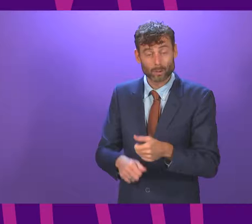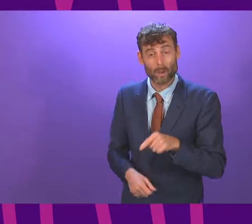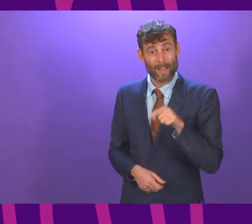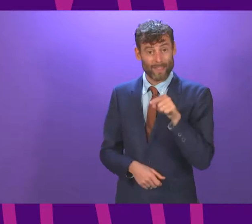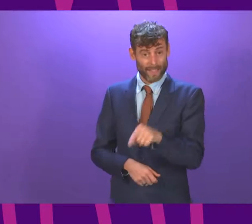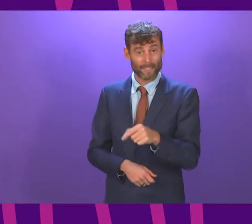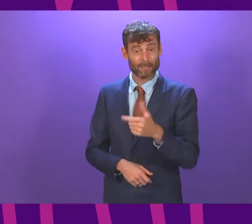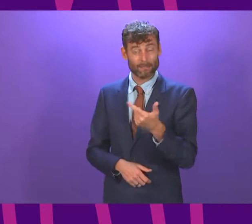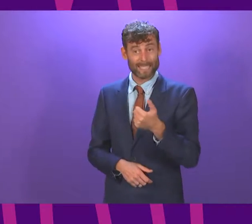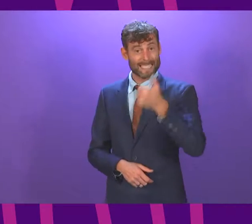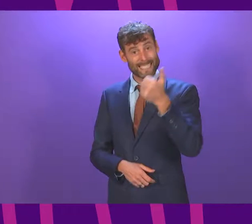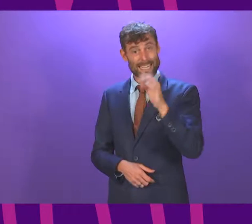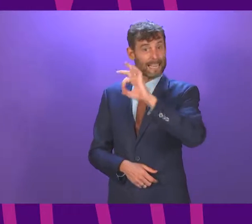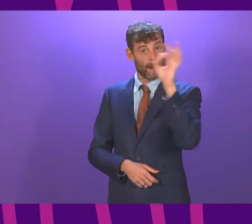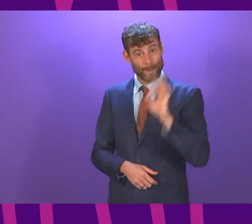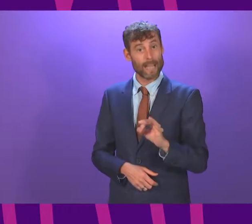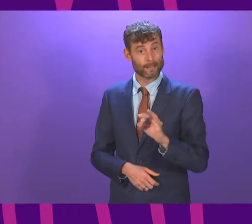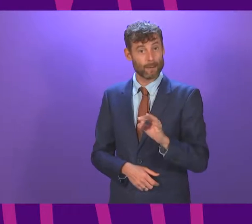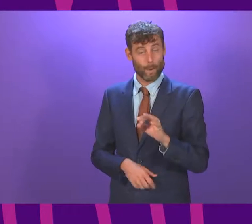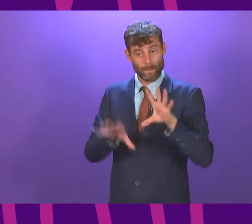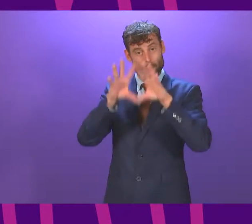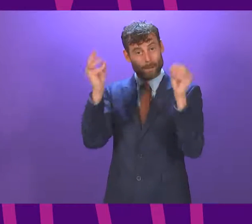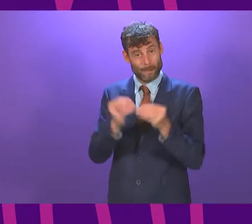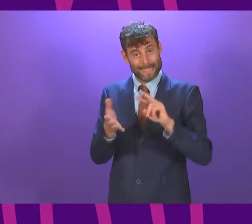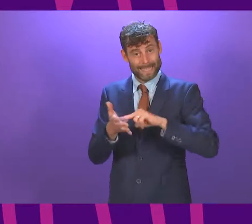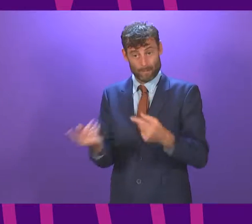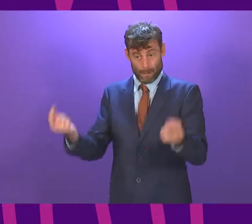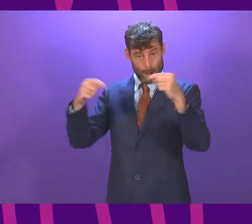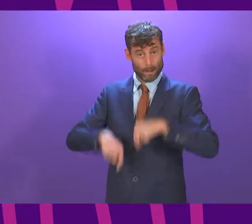A lot of questions still need to be answered about the financial aspects of how we can manage